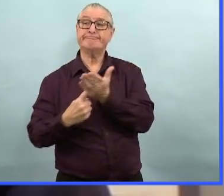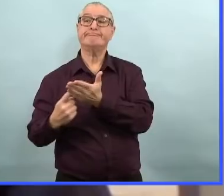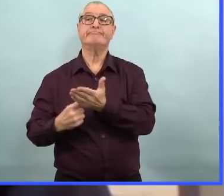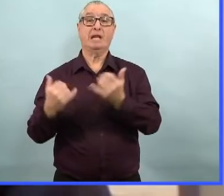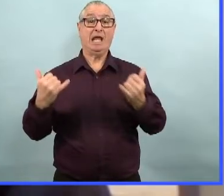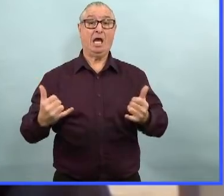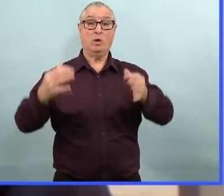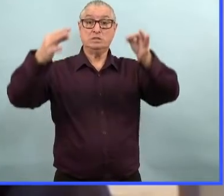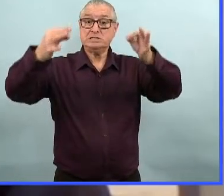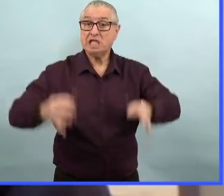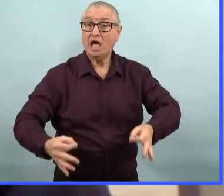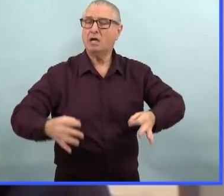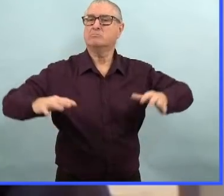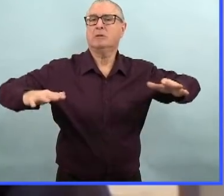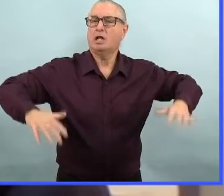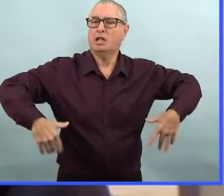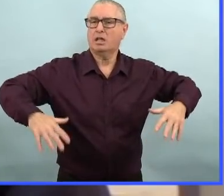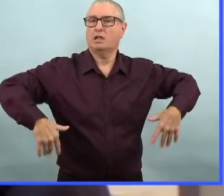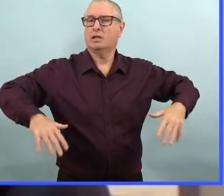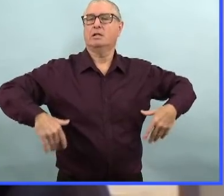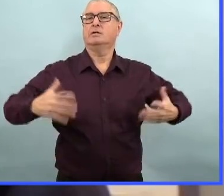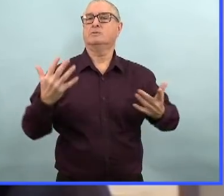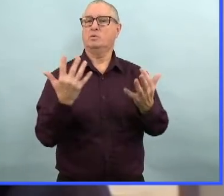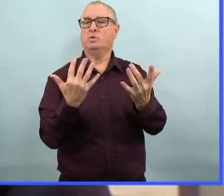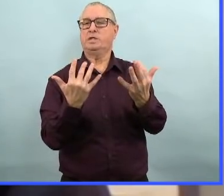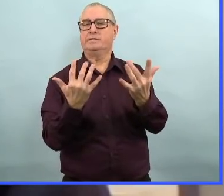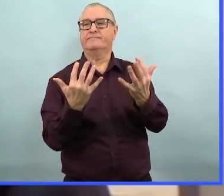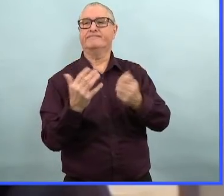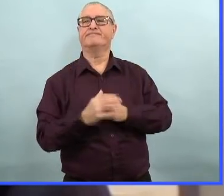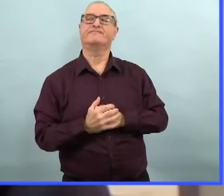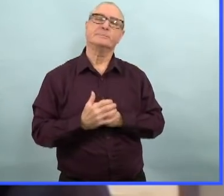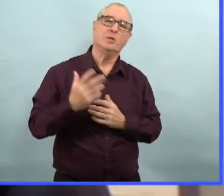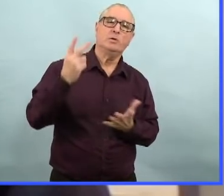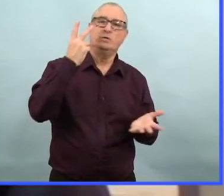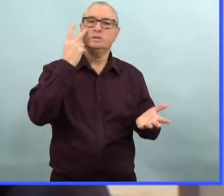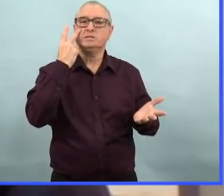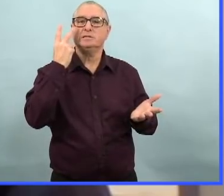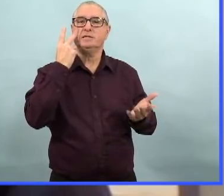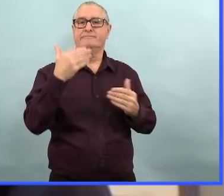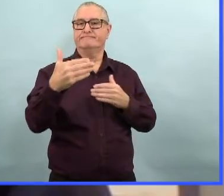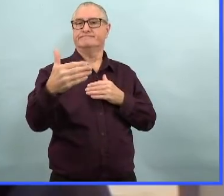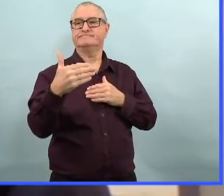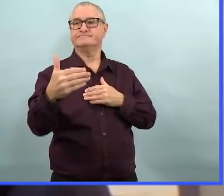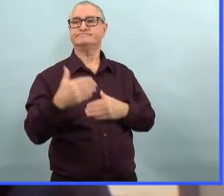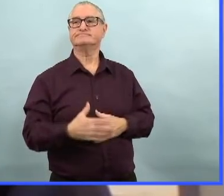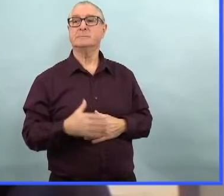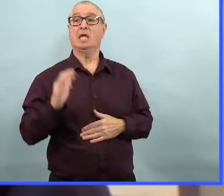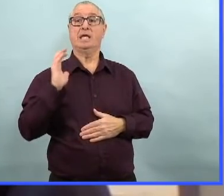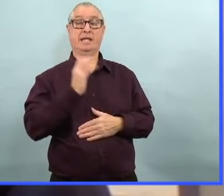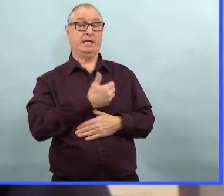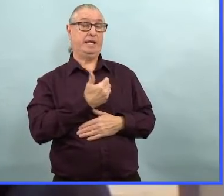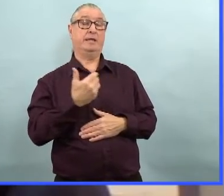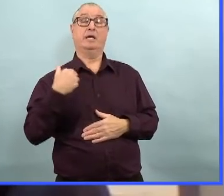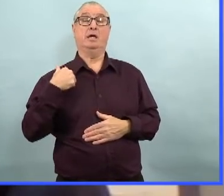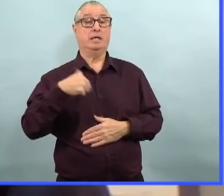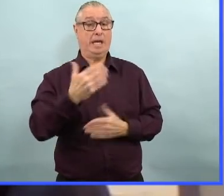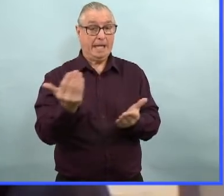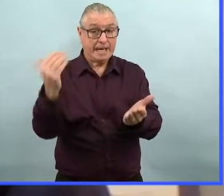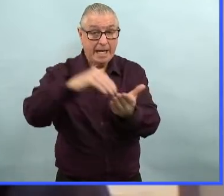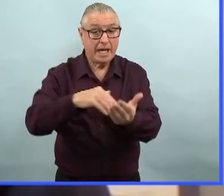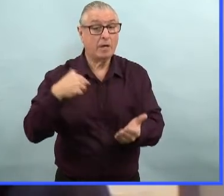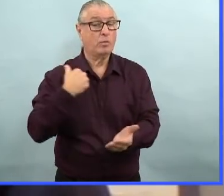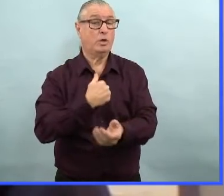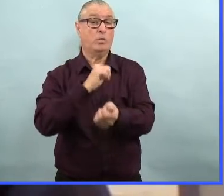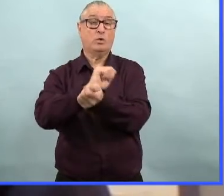we you know certainly work with with stakeholders but ultimately we're seeing things change quite